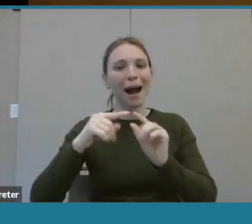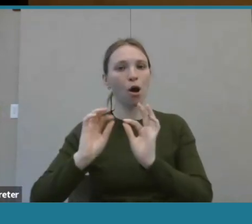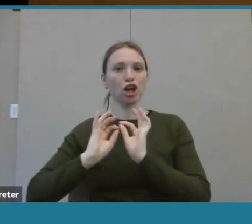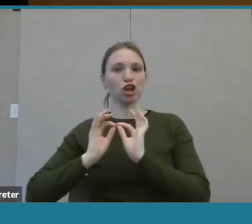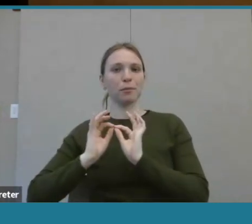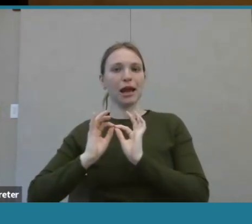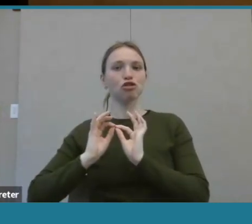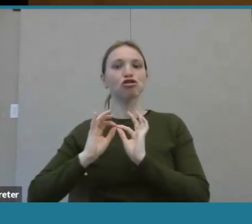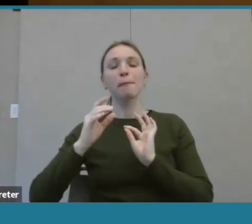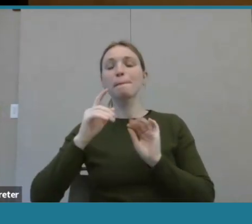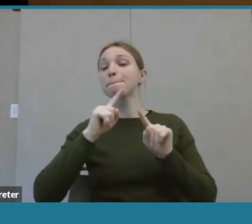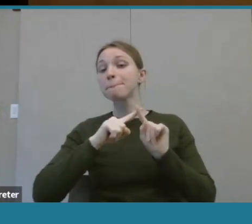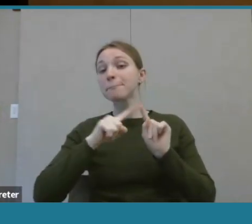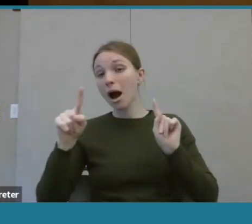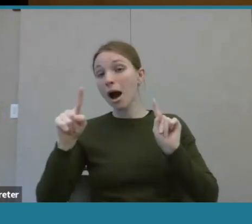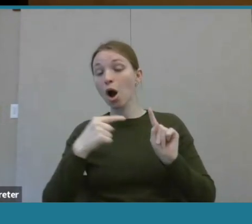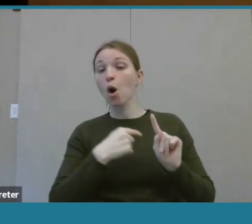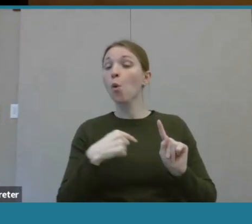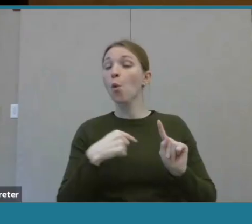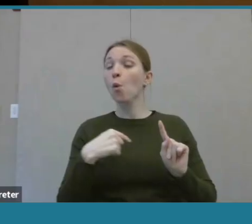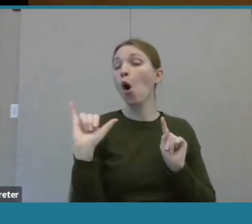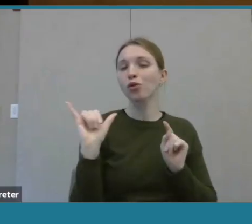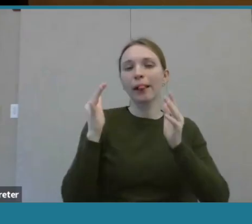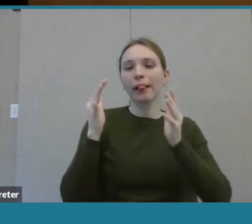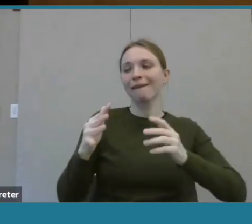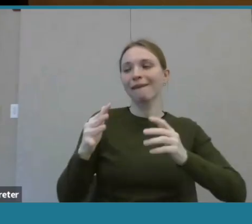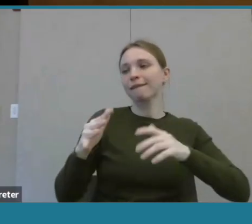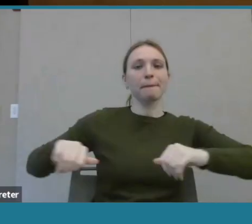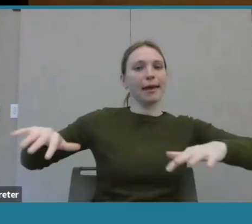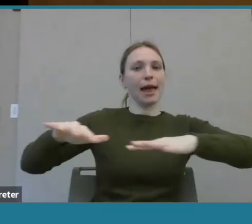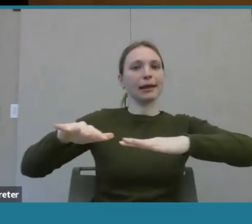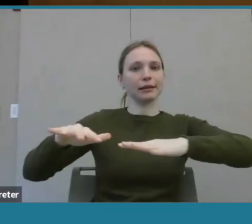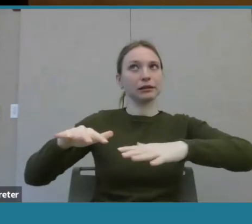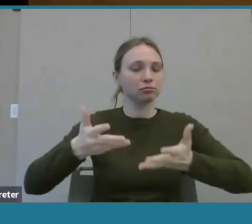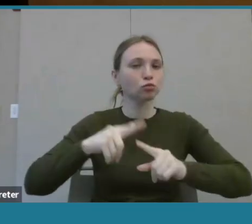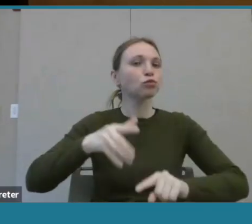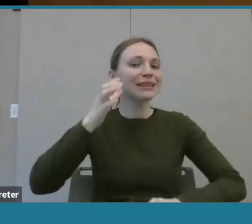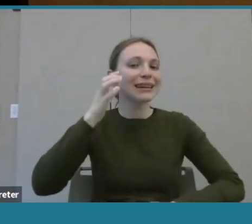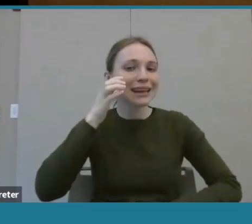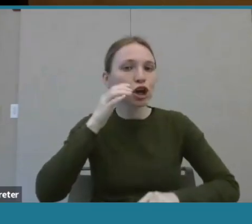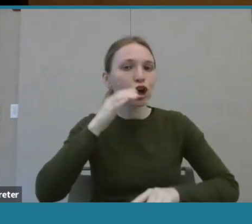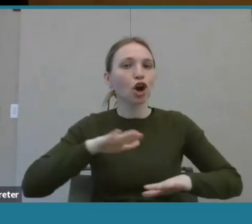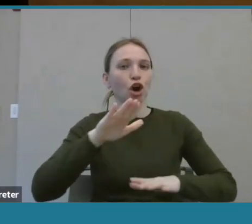But what was great is we also left space and a lot of room for those tangents and that information we learned.